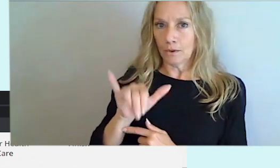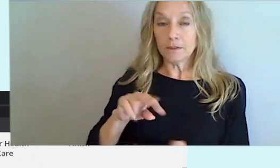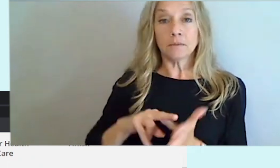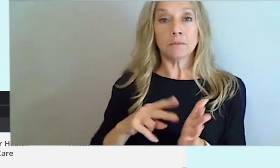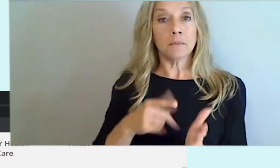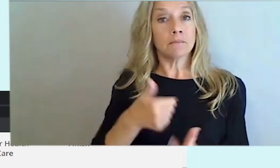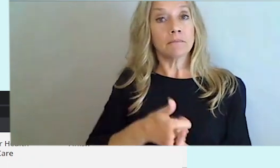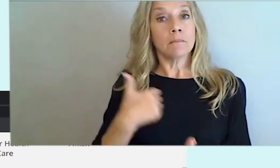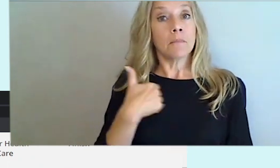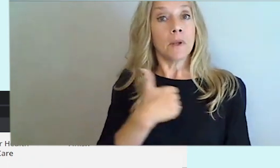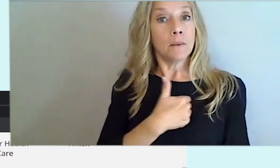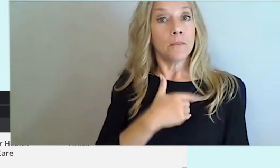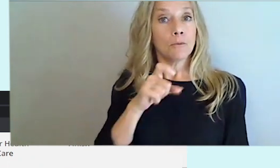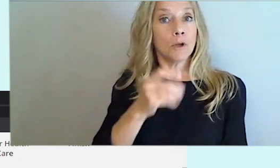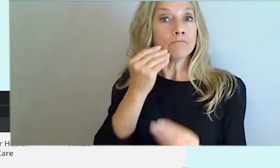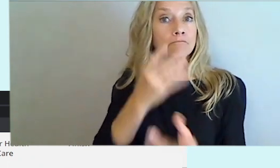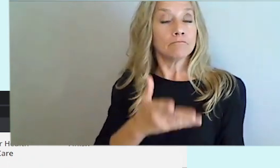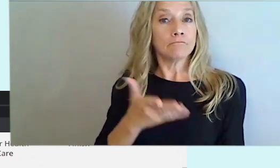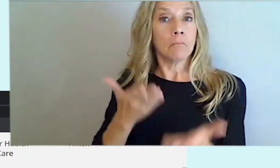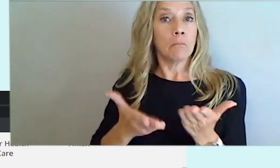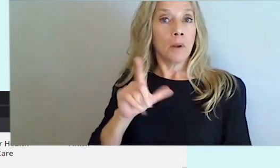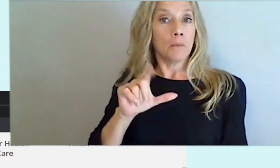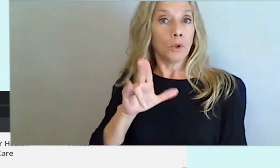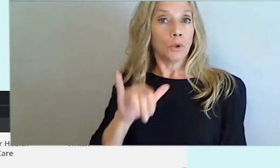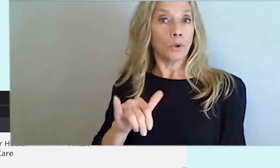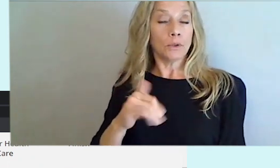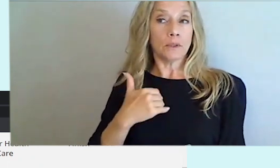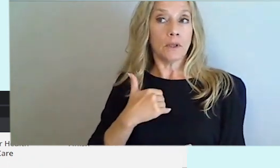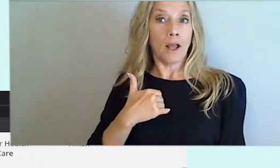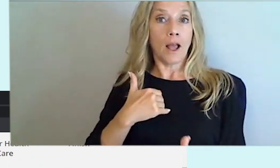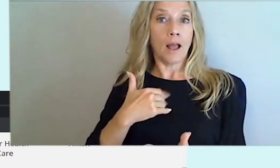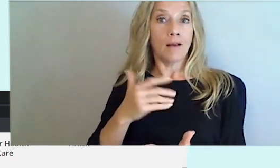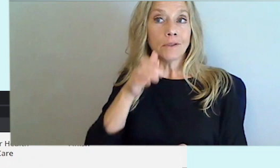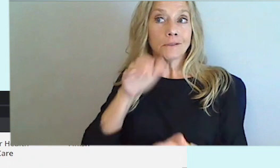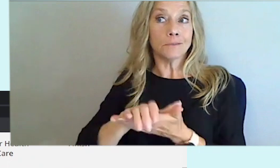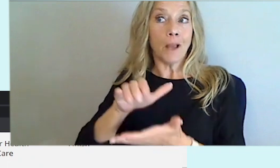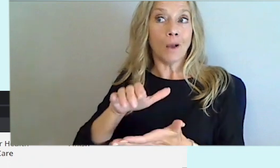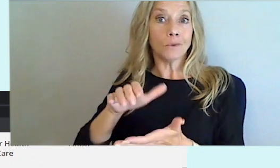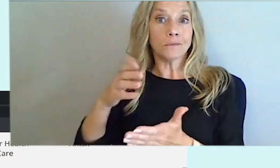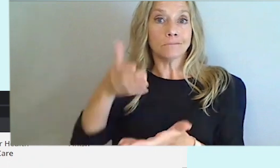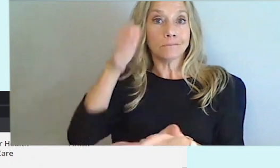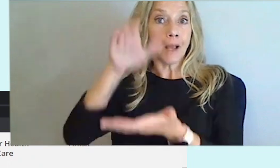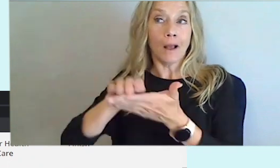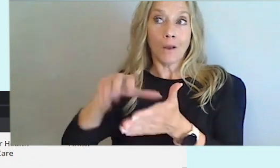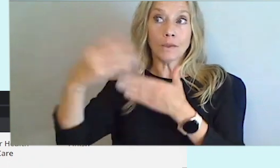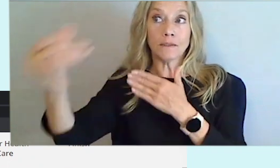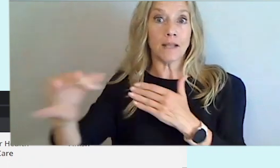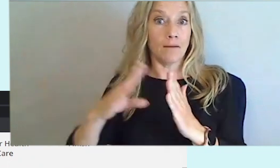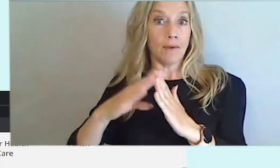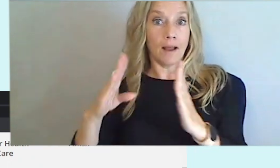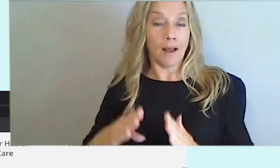with a spouse who lives outside of the household. For this example, Lucy does not file jointly with a spouse